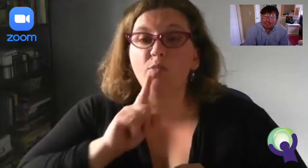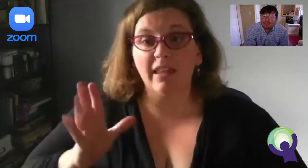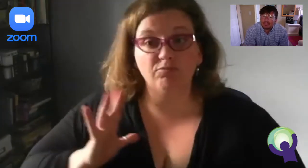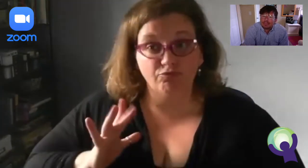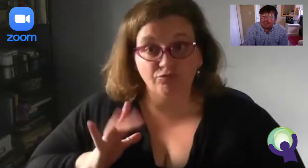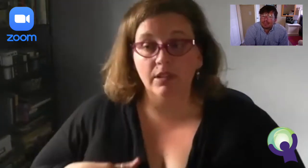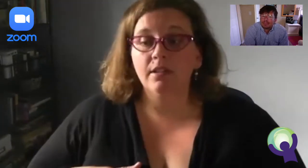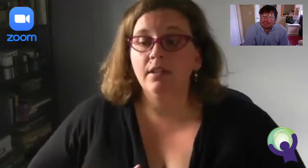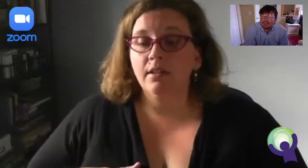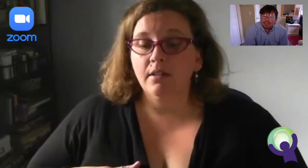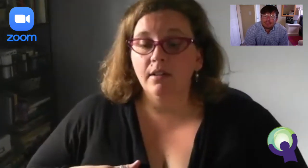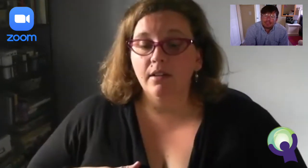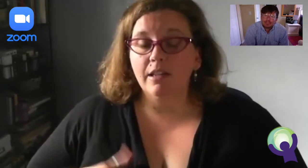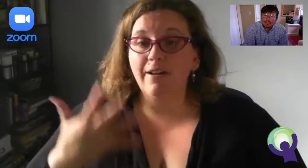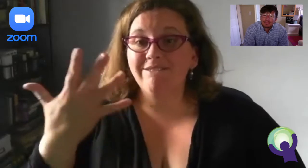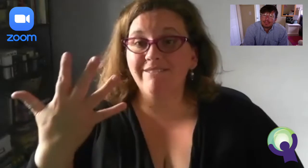our staff